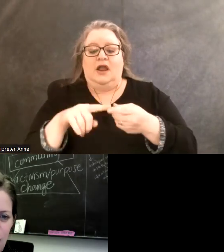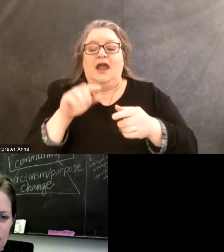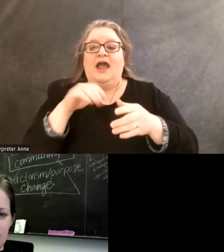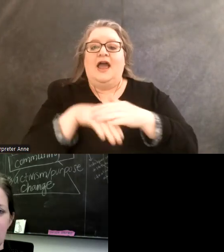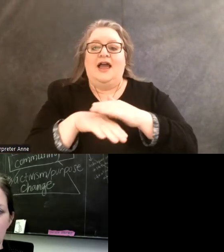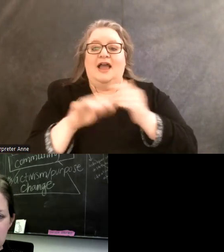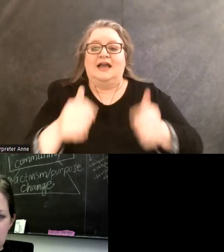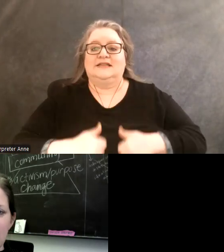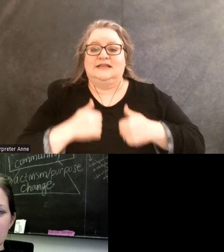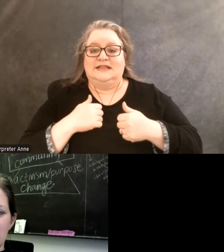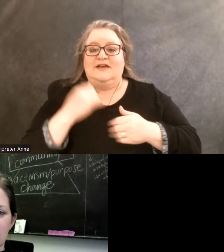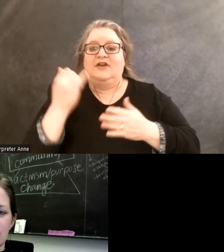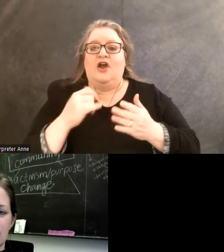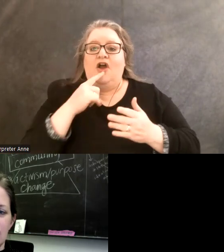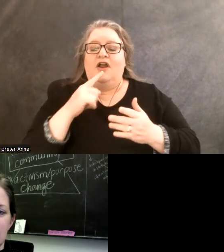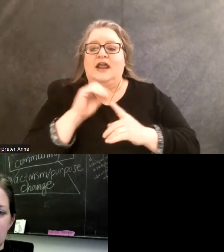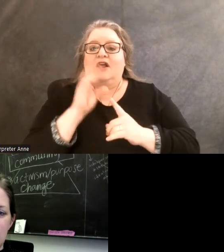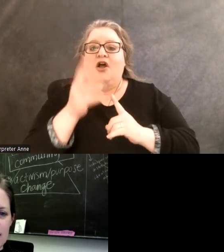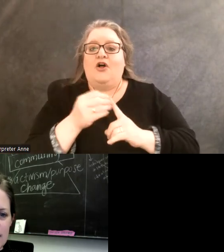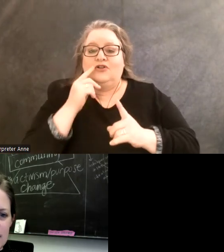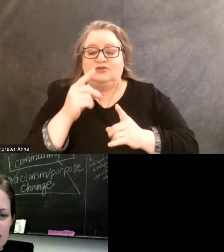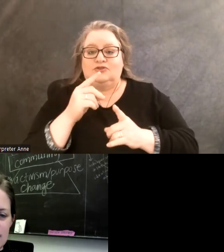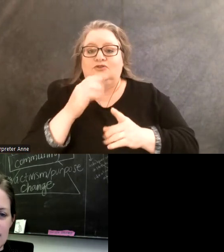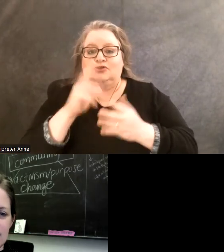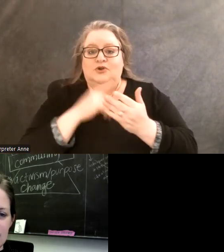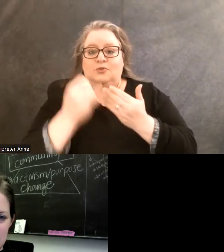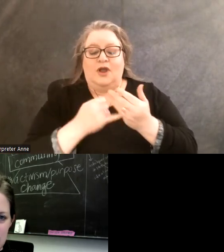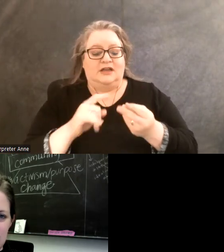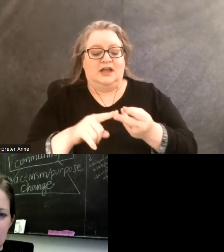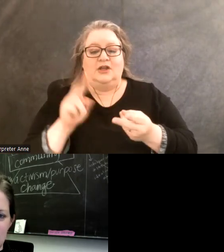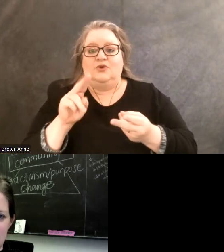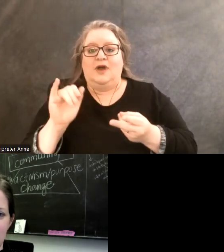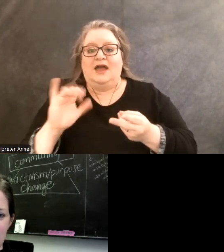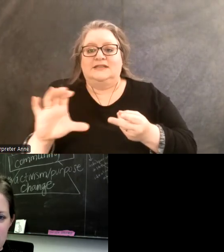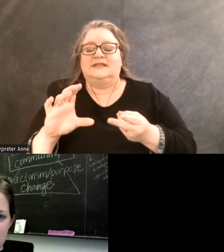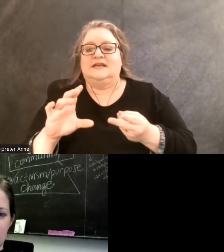Art in Culture project, UIC's Disability and Human Development